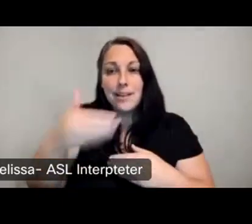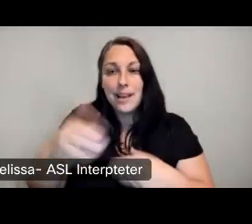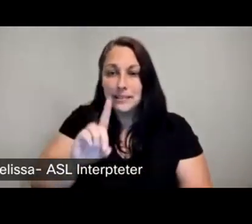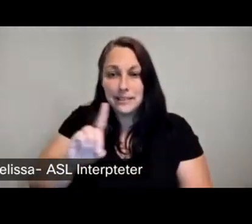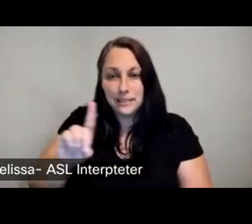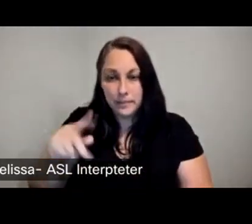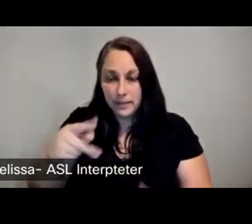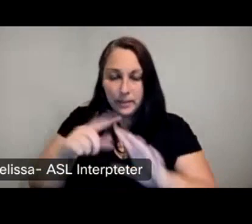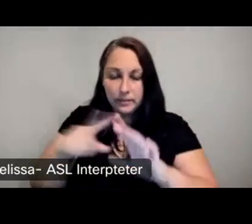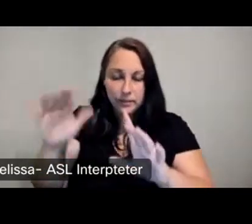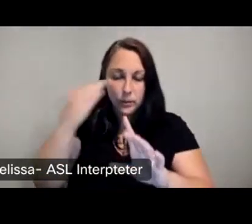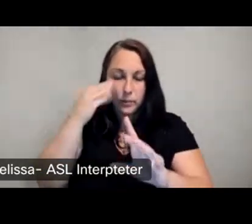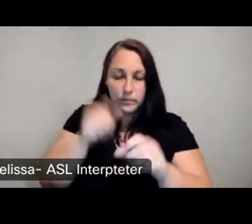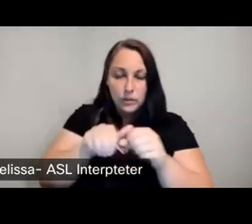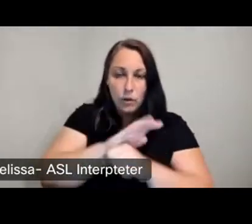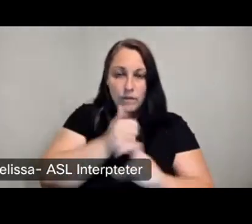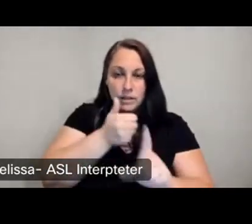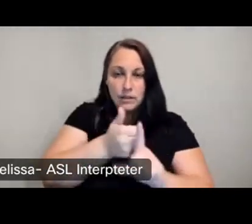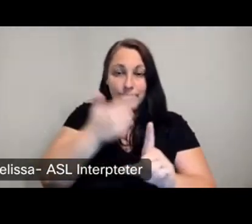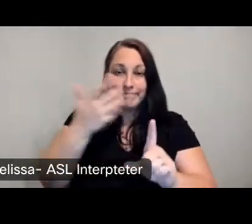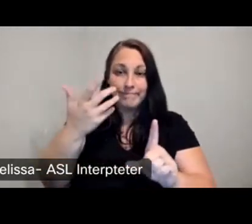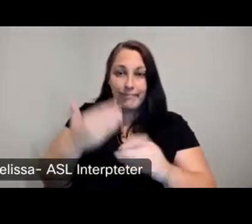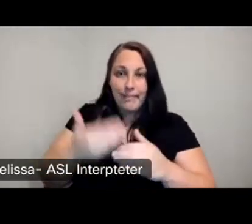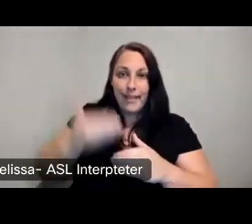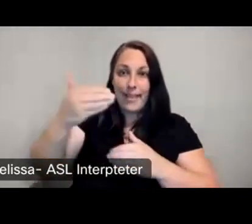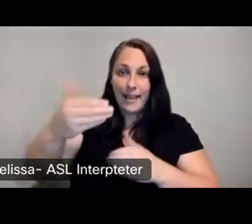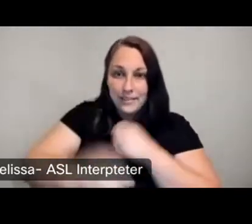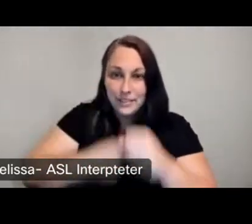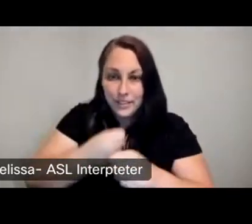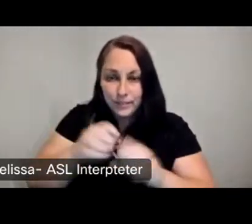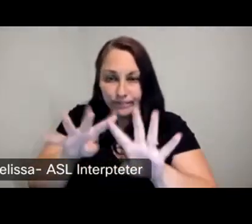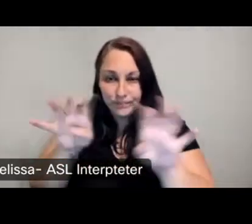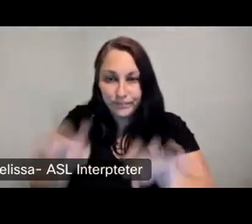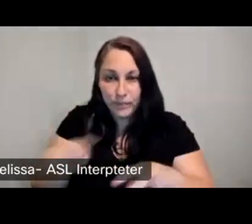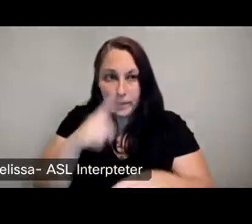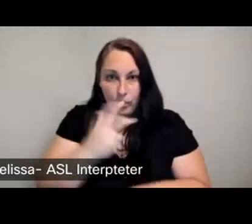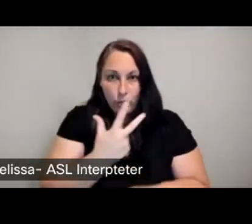what's gonna happen next year because it's every three years right and then we're a bit behind